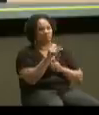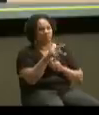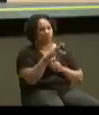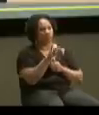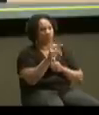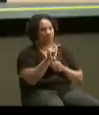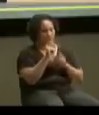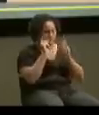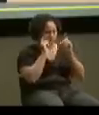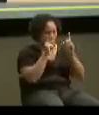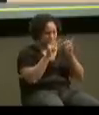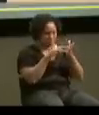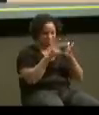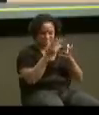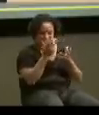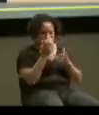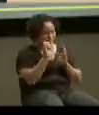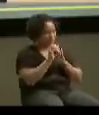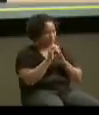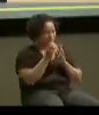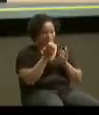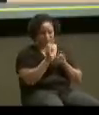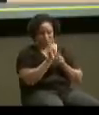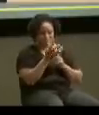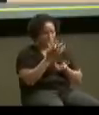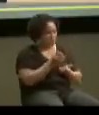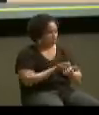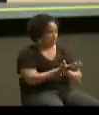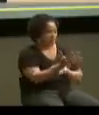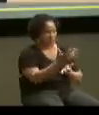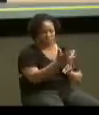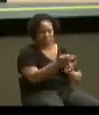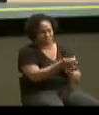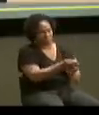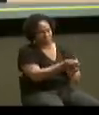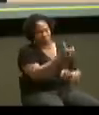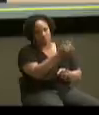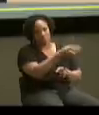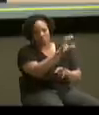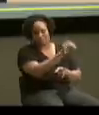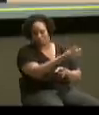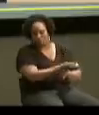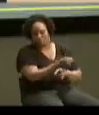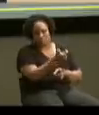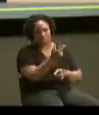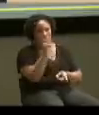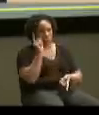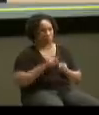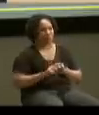IN ESSENCE ZERO ENVIRONMENTAL WASTE. SHE WANTS TO TAKE WASTE OUT OF THIS SYSTEM.